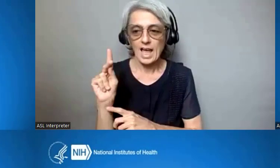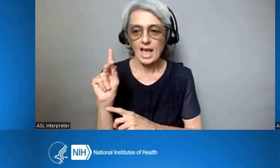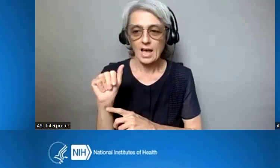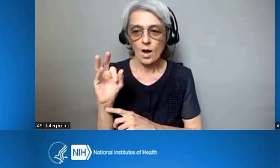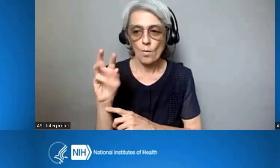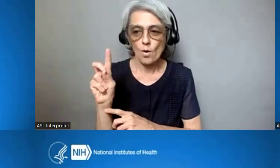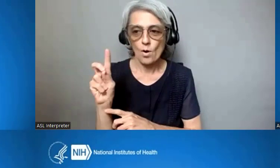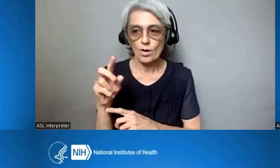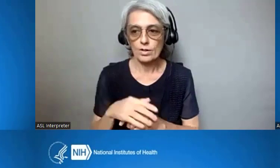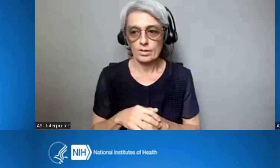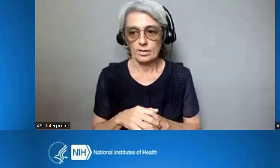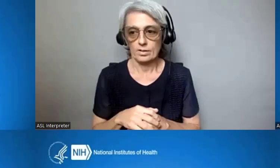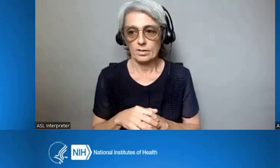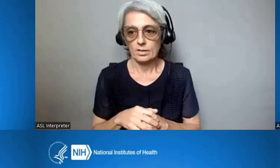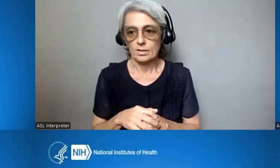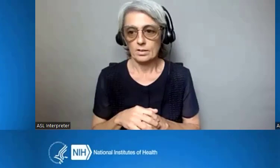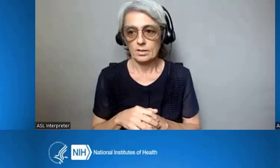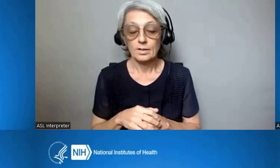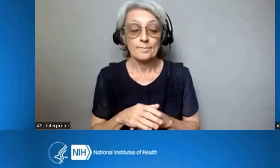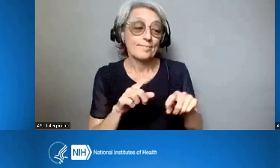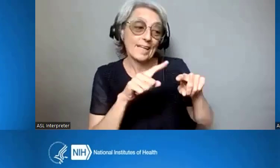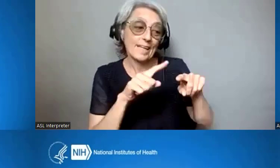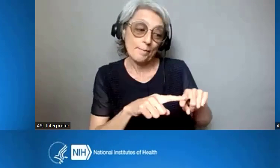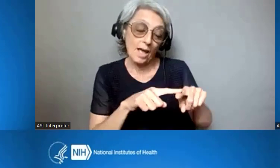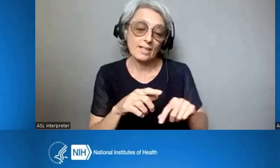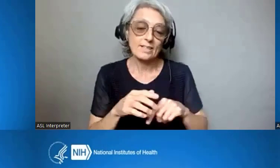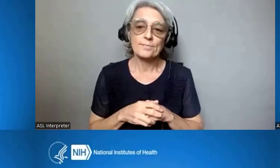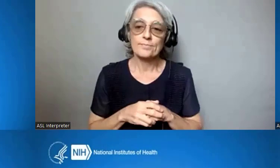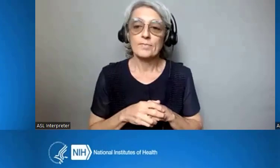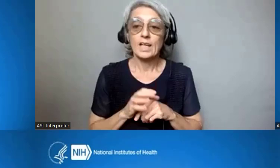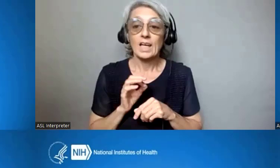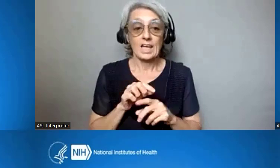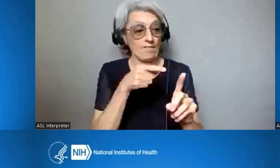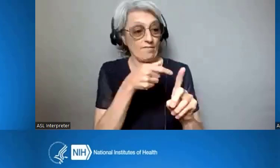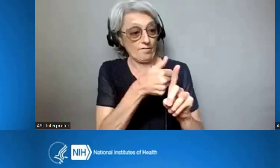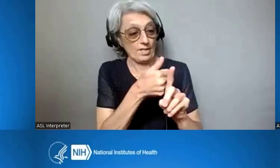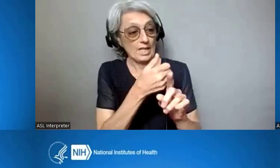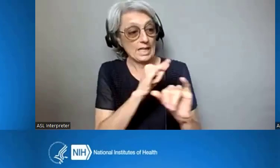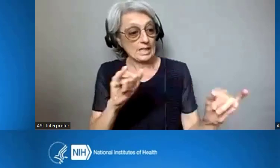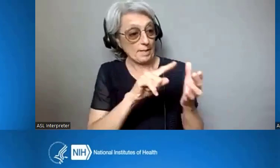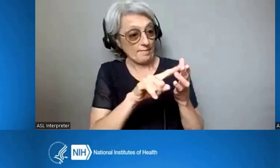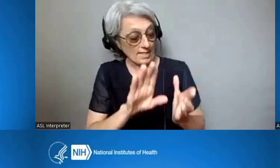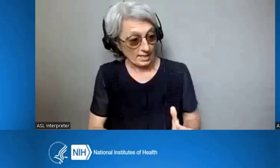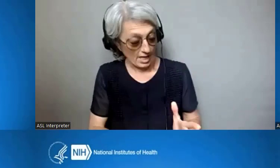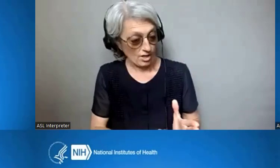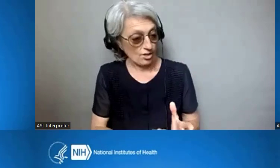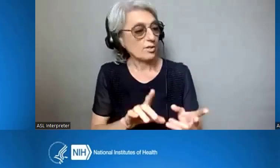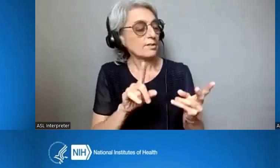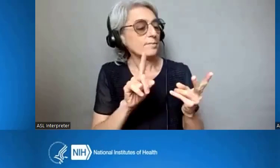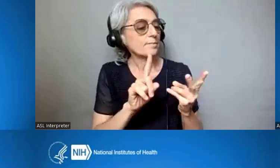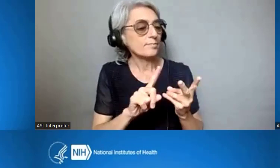Jeanette Marketon: Well, that depends. If you're an independent investigator, and you've met all the other eligibility requirements,